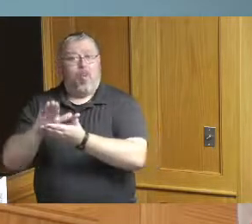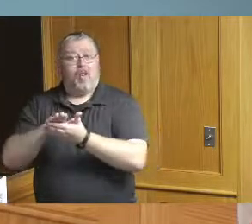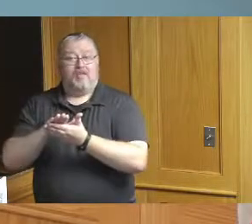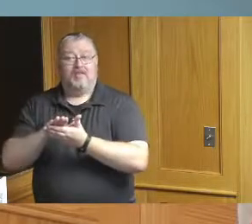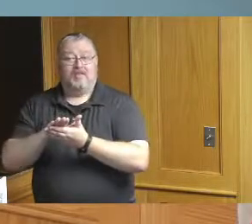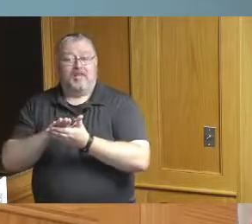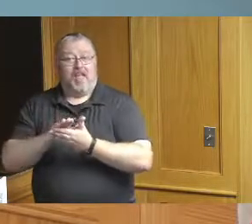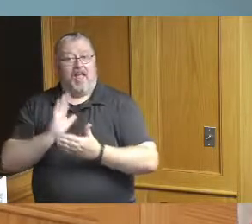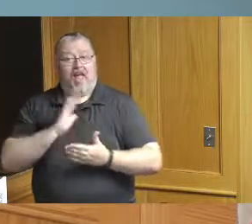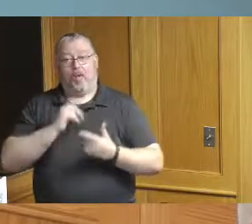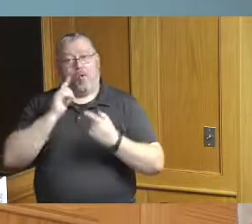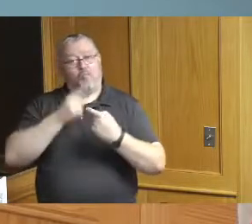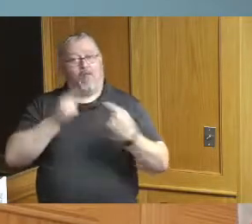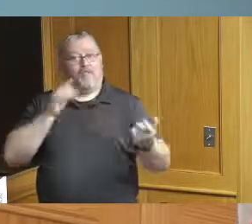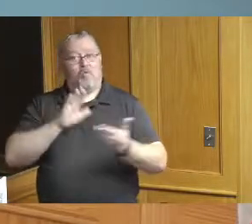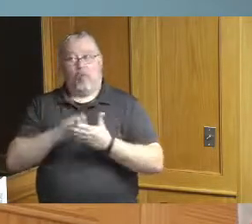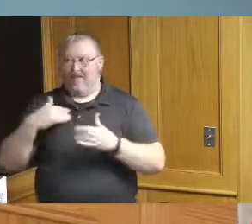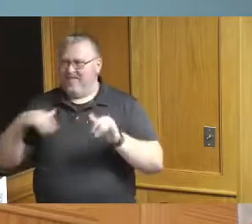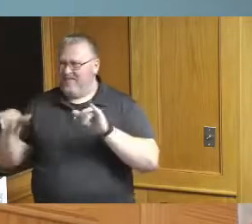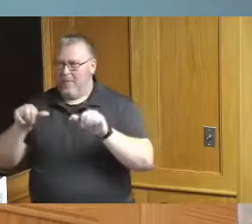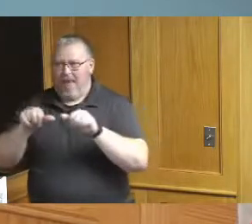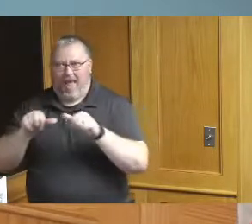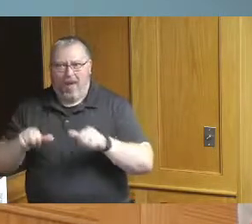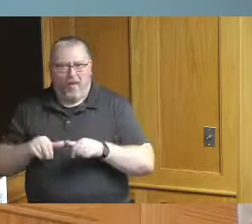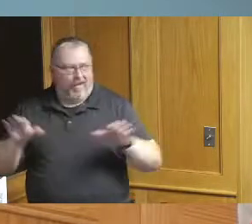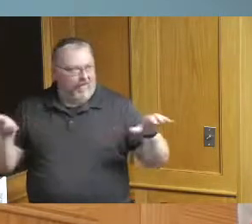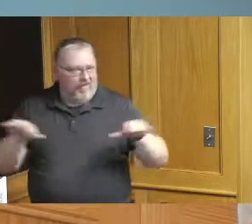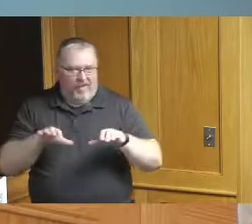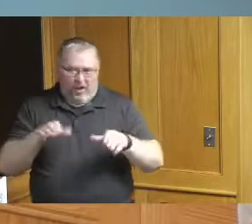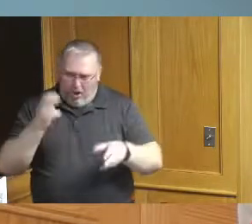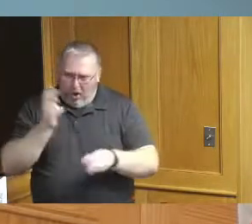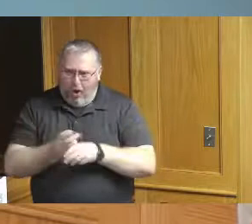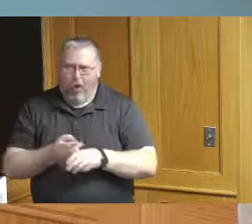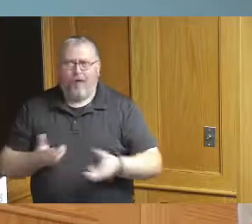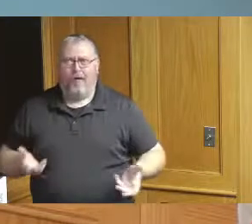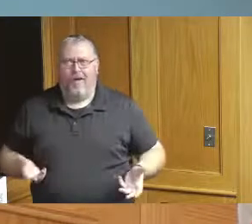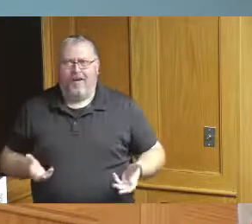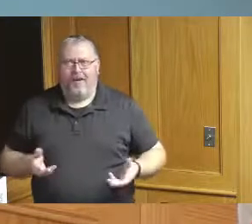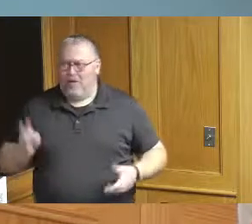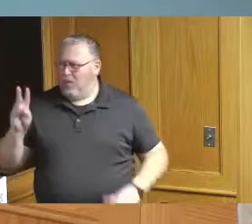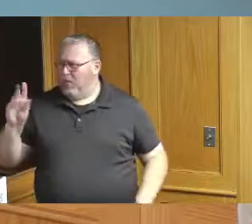schools you got them in the same area and it's it's hard you got withrow gonna have to get on